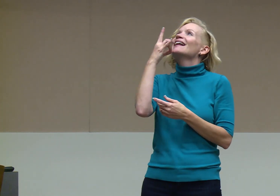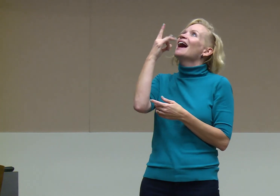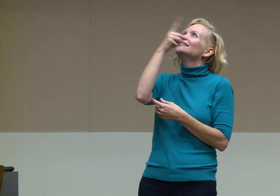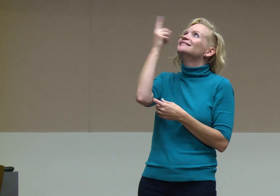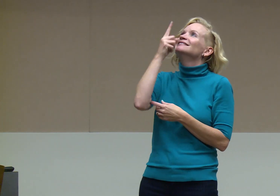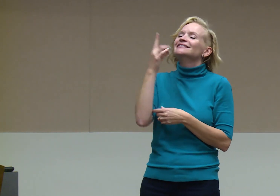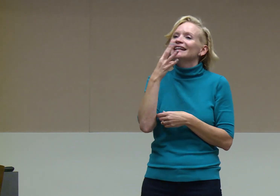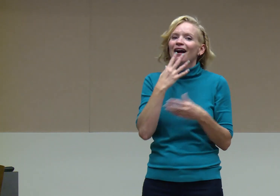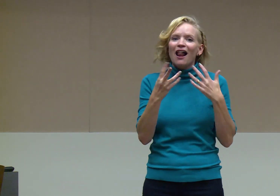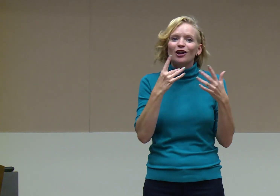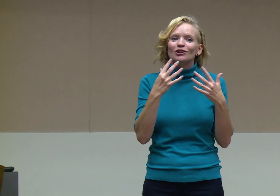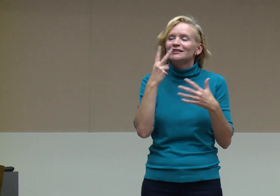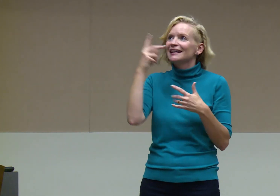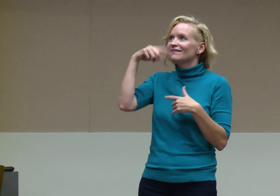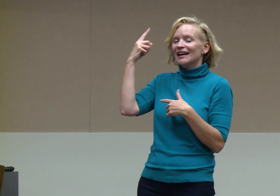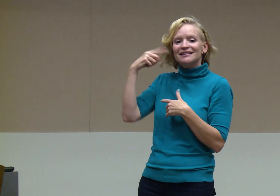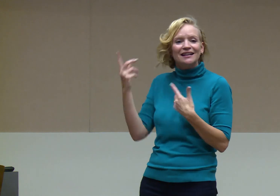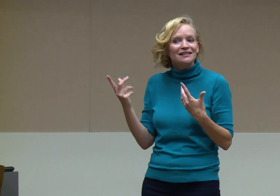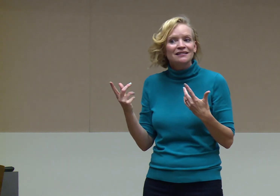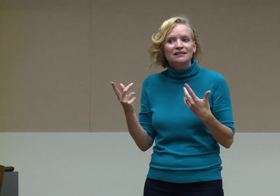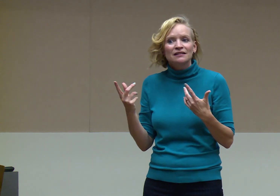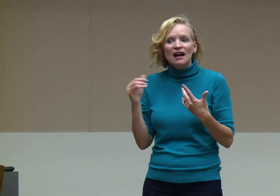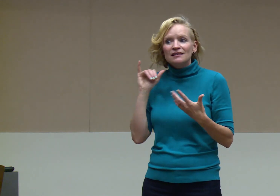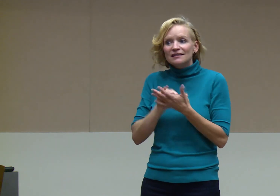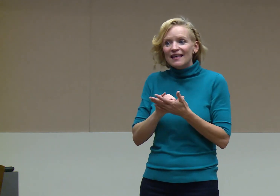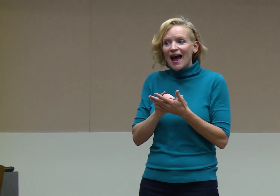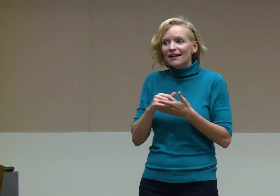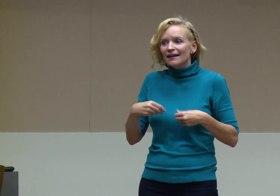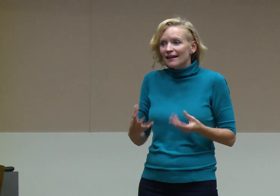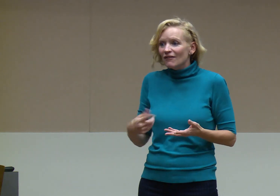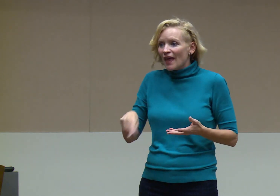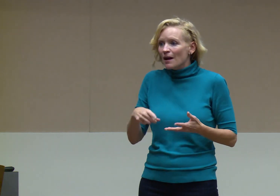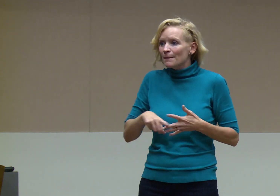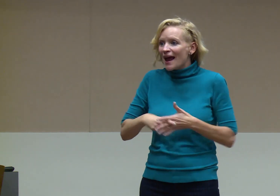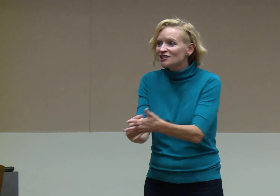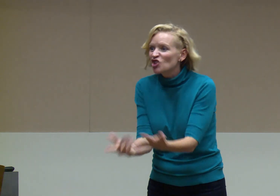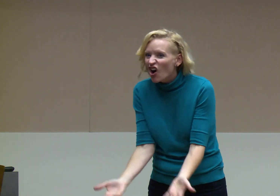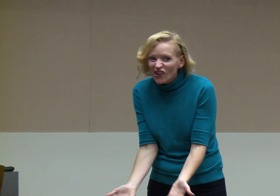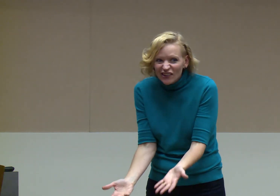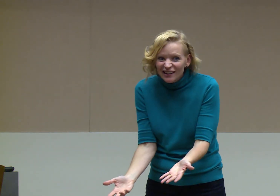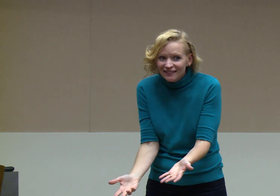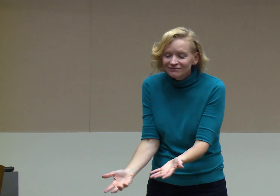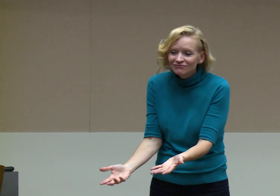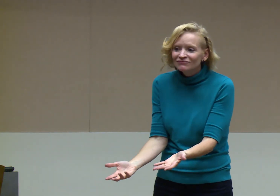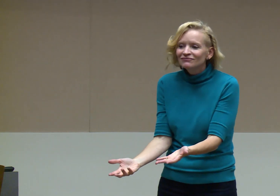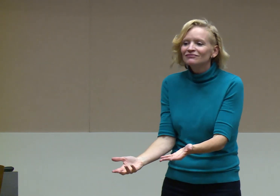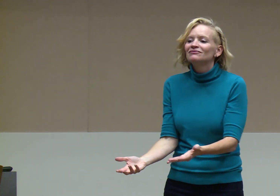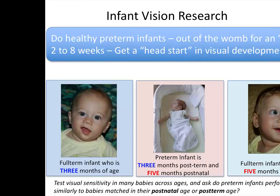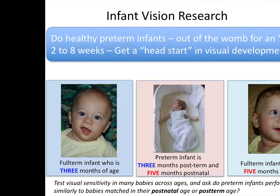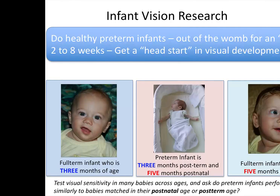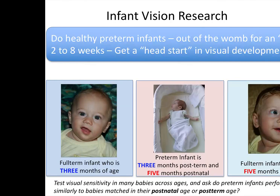seeing their, you know, colors and faces and toys. But do those 8 weeks give a head start?